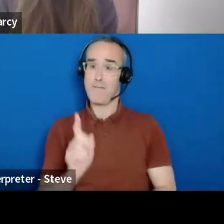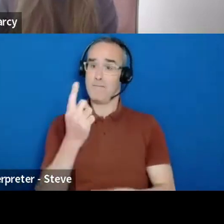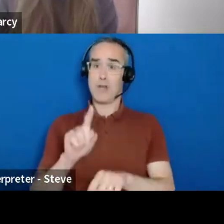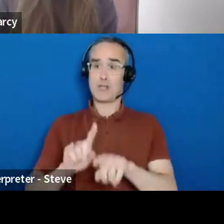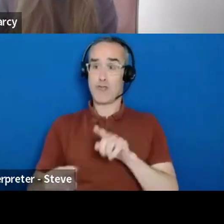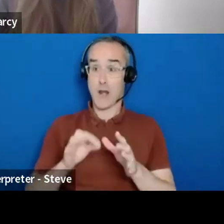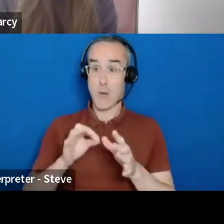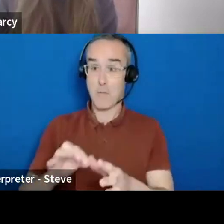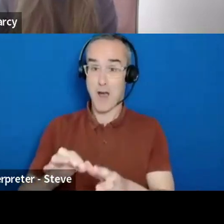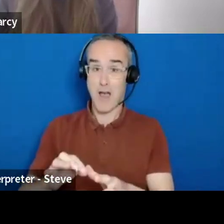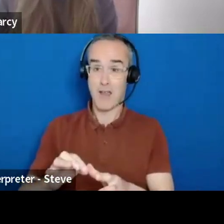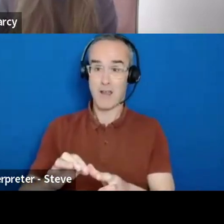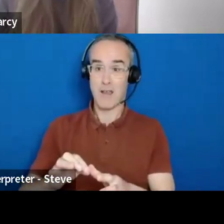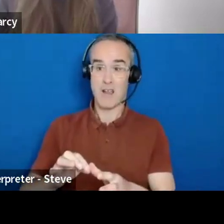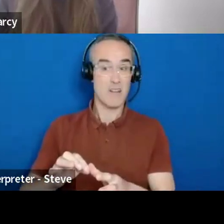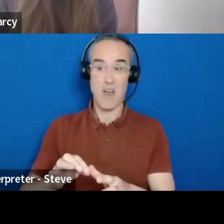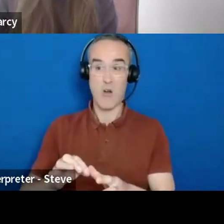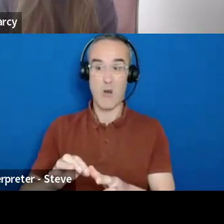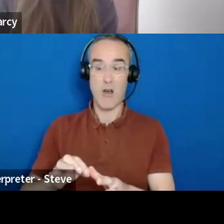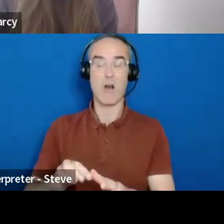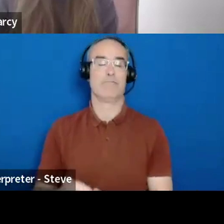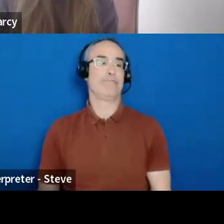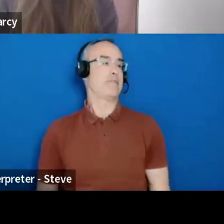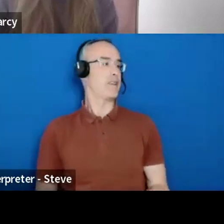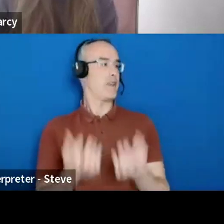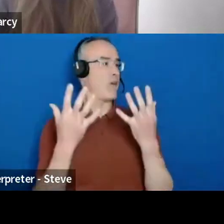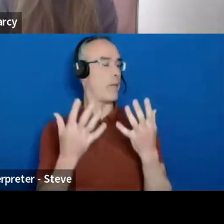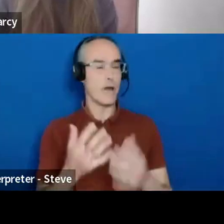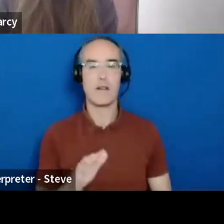something that's quite difficult to get immediately. But just keep trying, that's what I'd say.